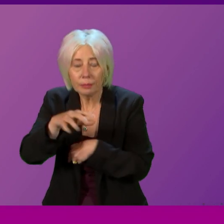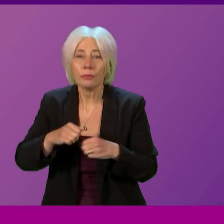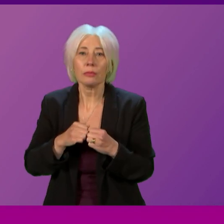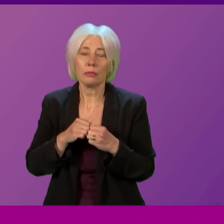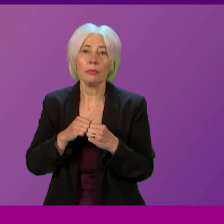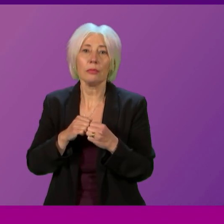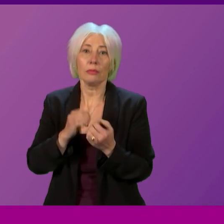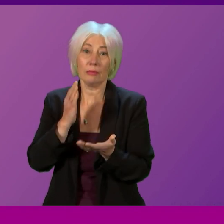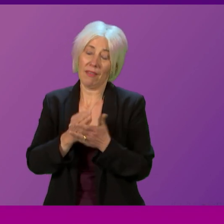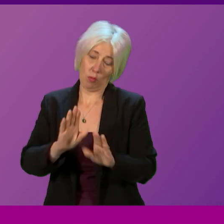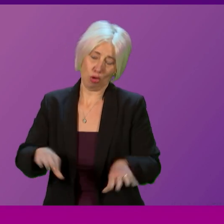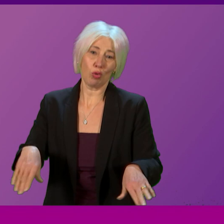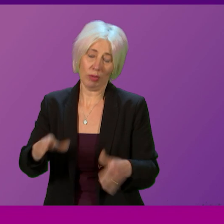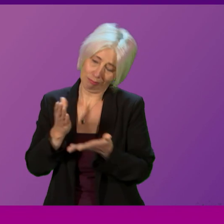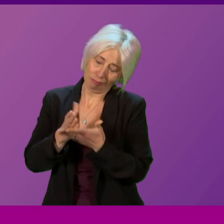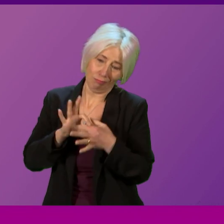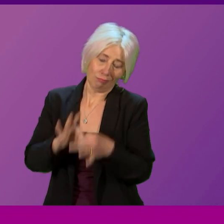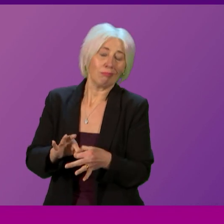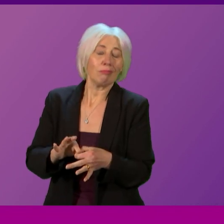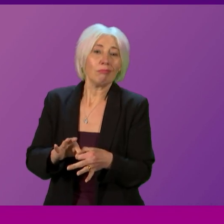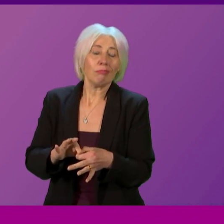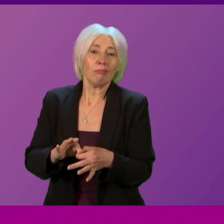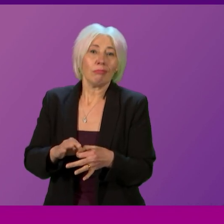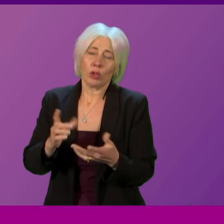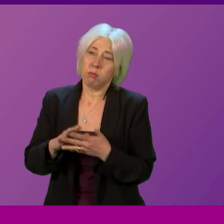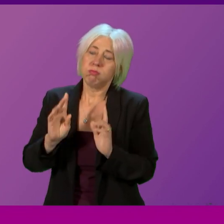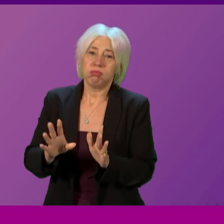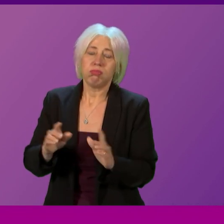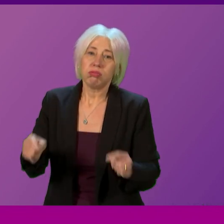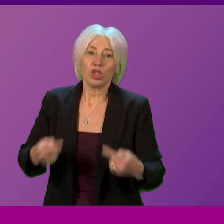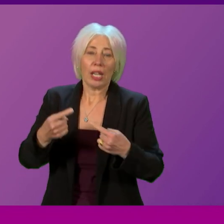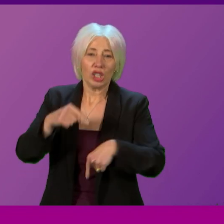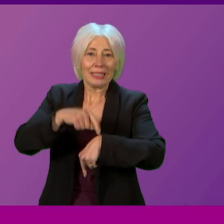especially, with children during what was an incredibly challenging period when normal